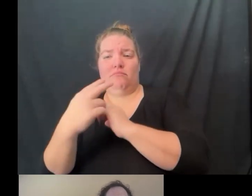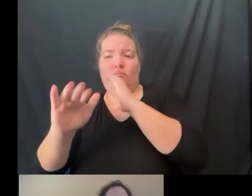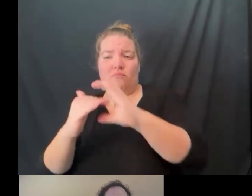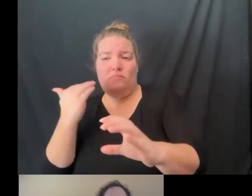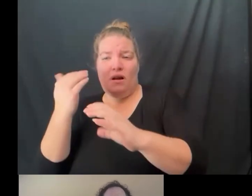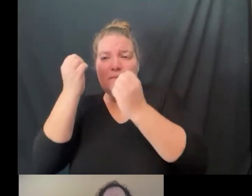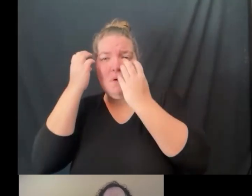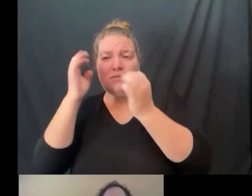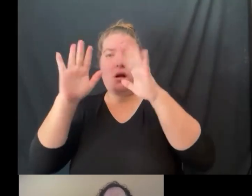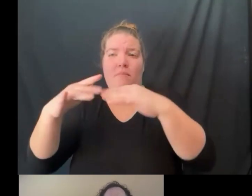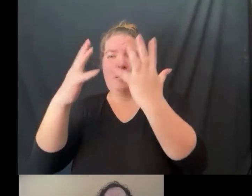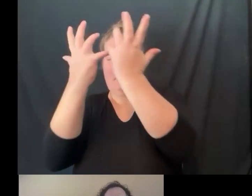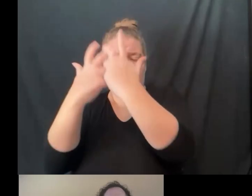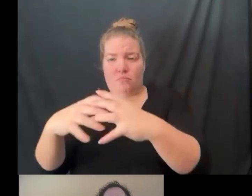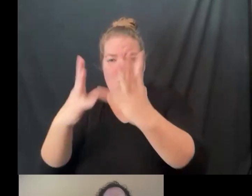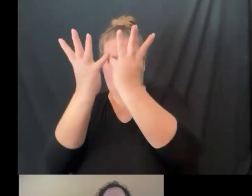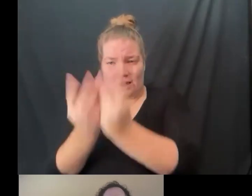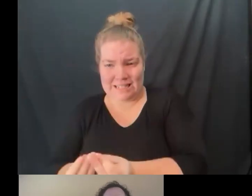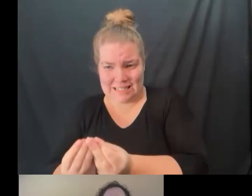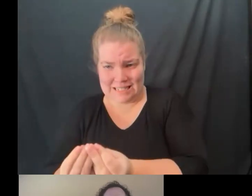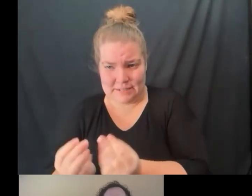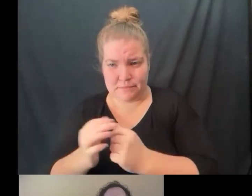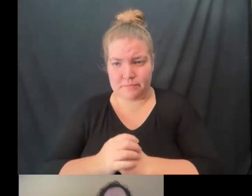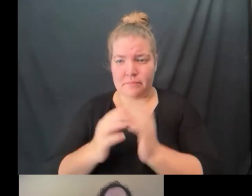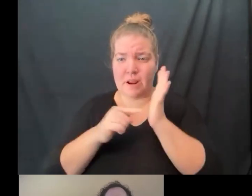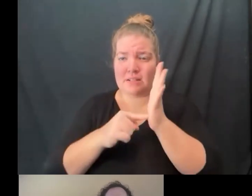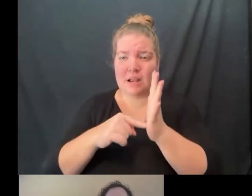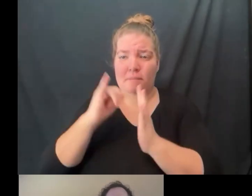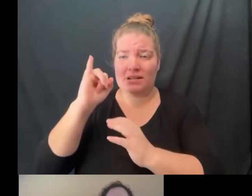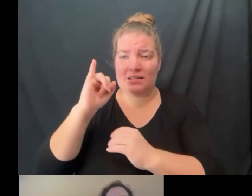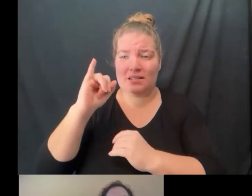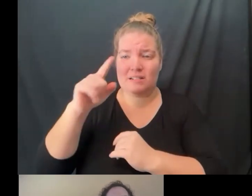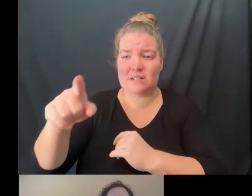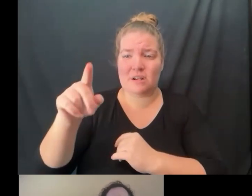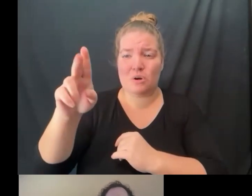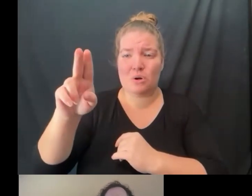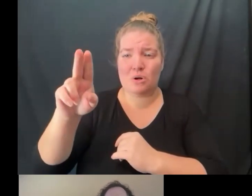But essentially, for example, imagine you're a US bank,